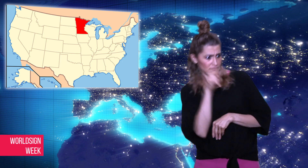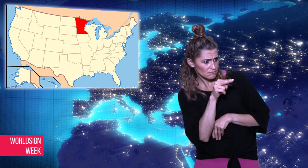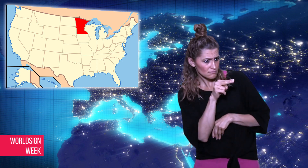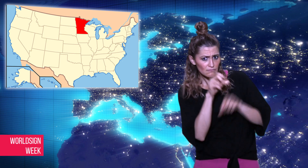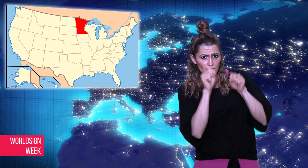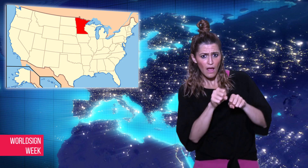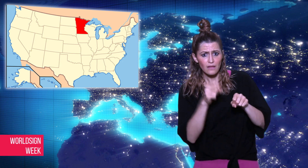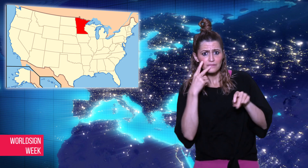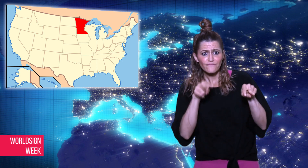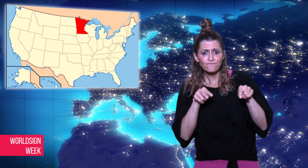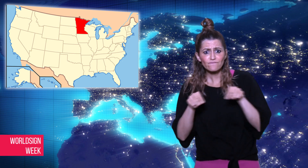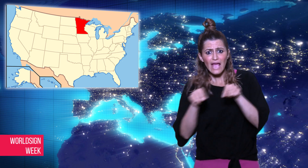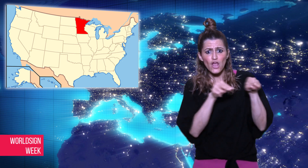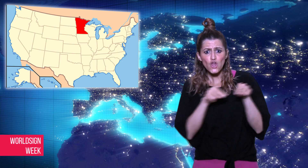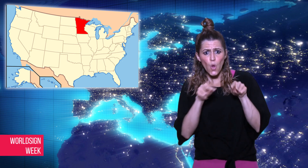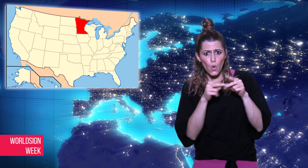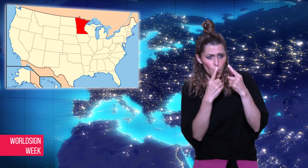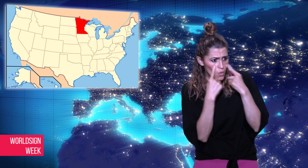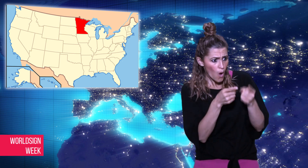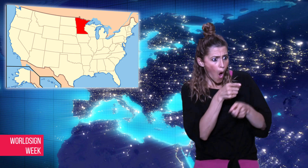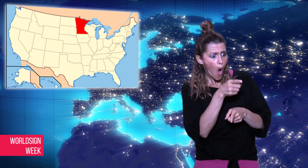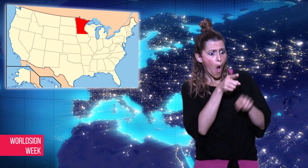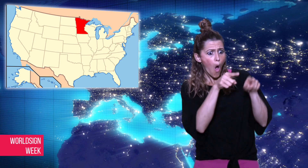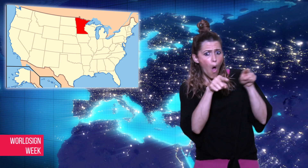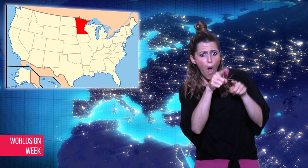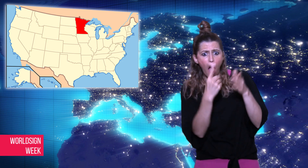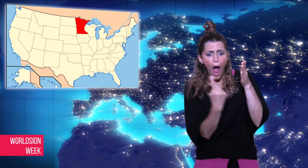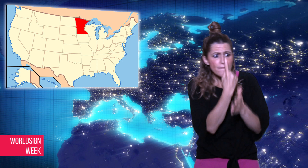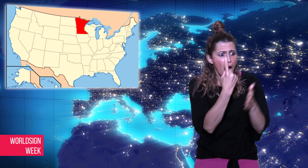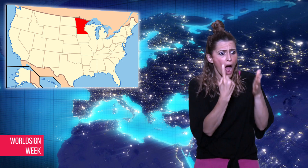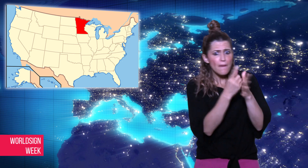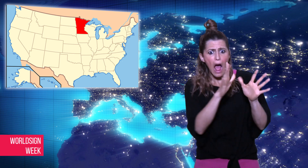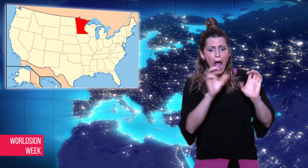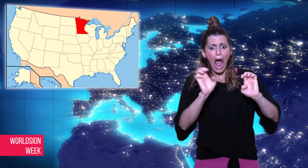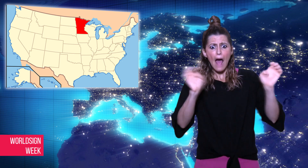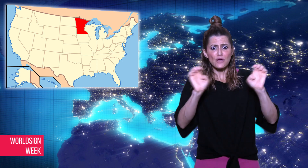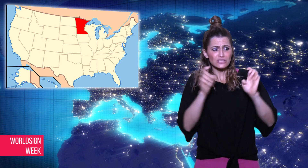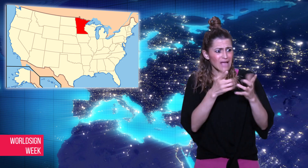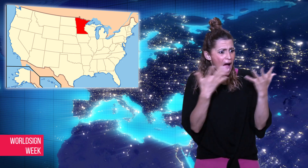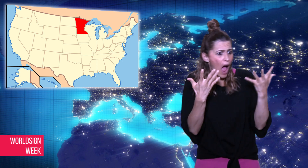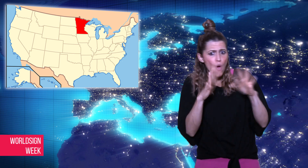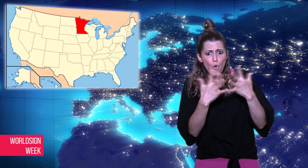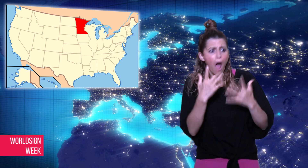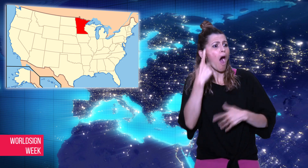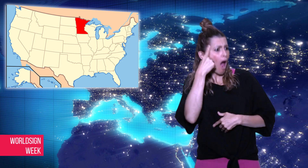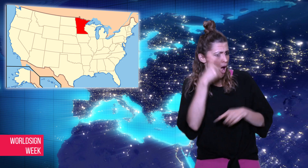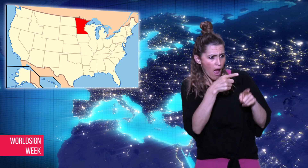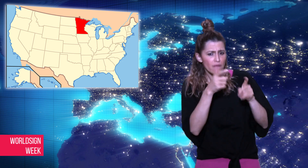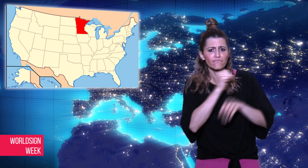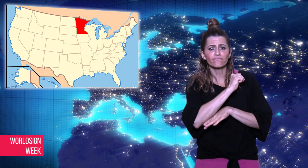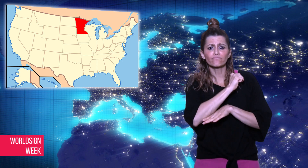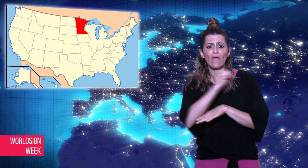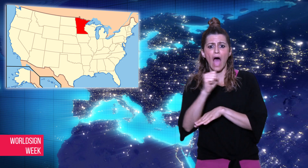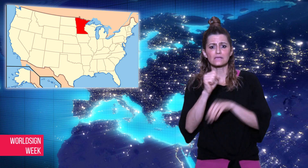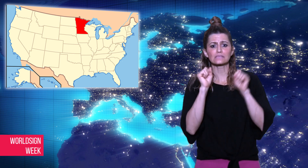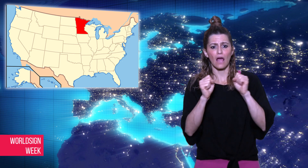emergency situations. Several other U.S.